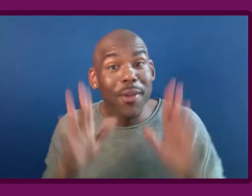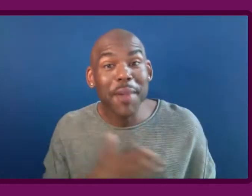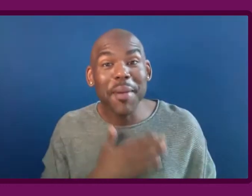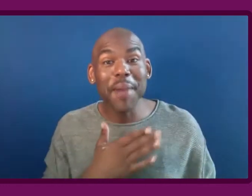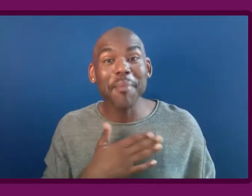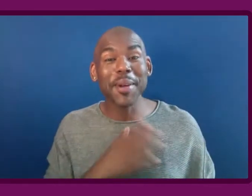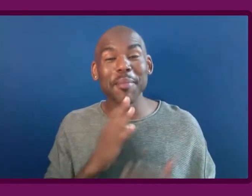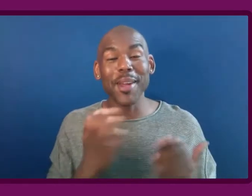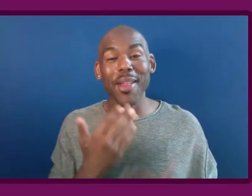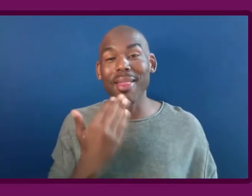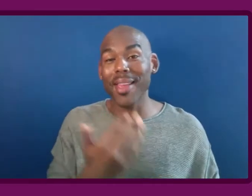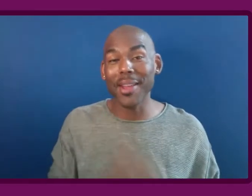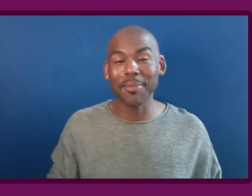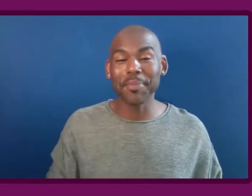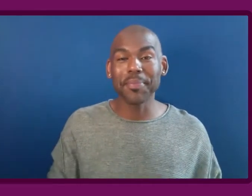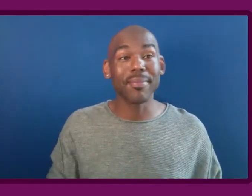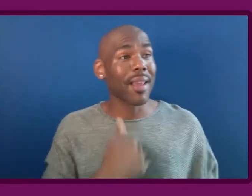great. I'm happy to be here, so thank you. Ashley Inkumsah: